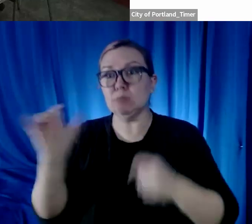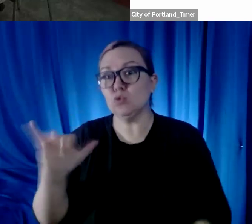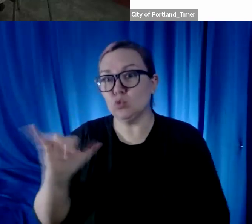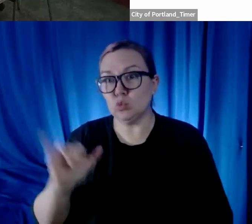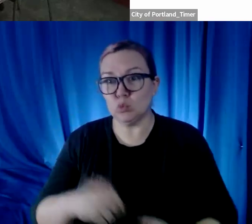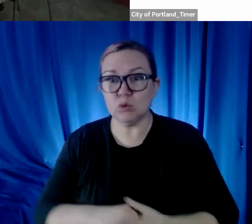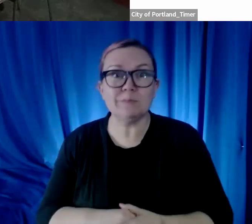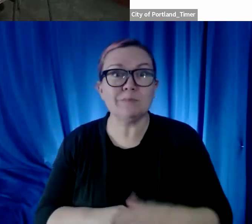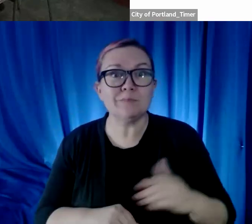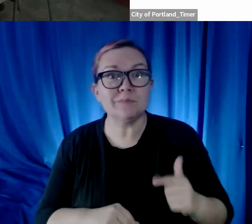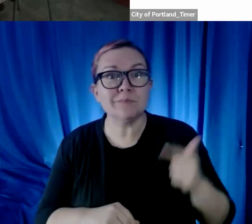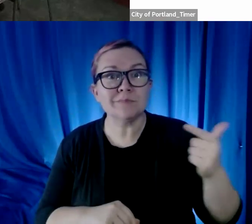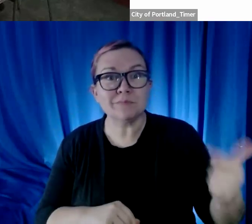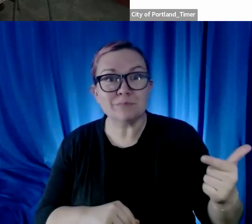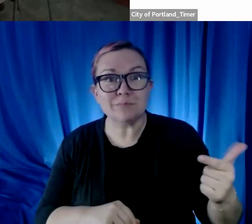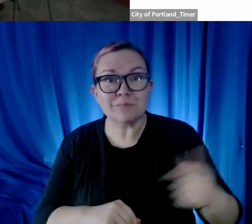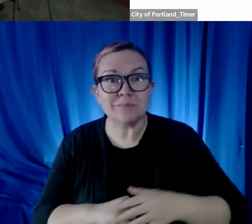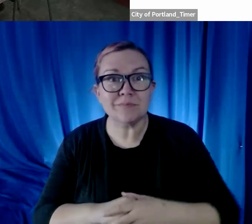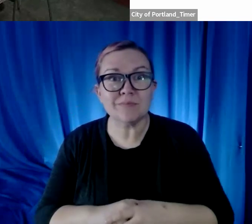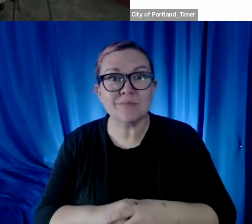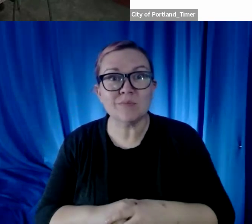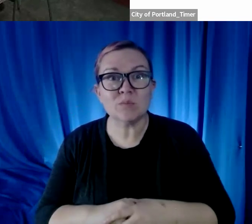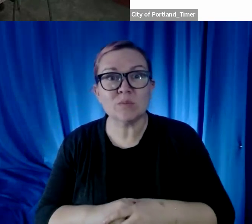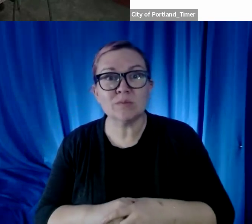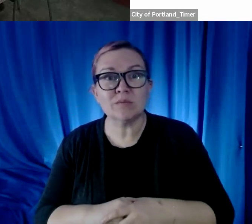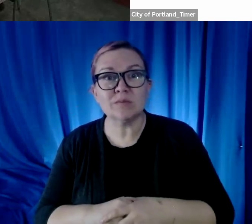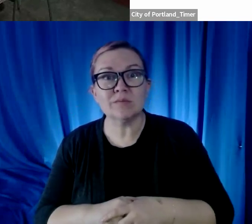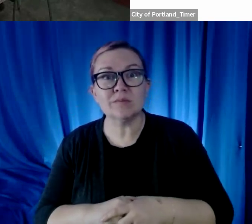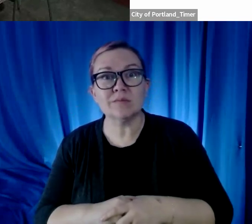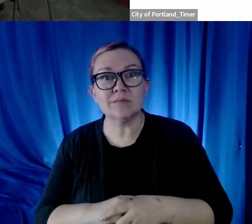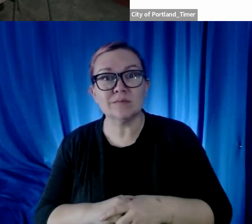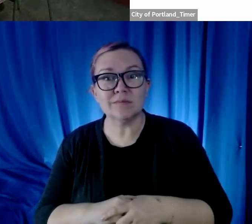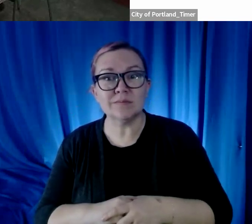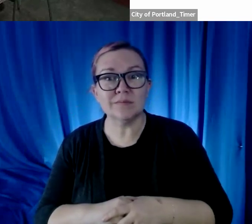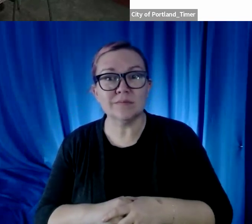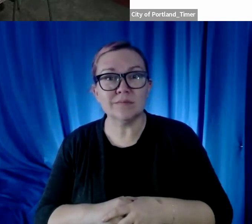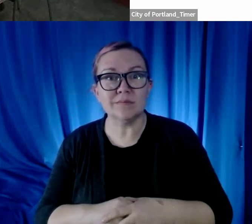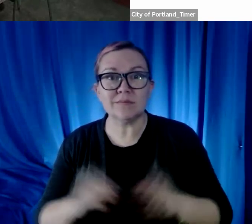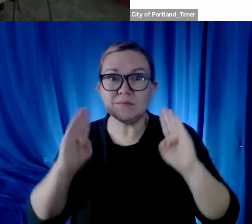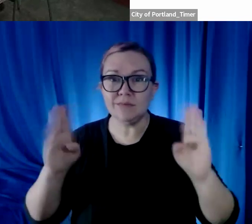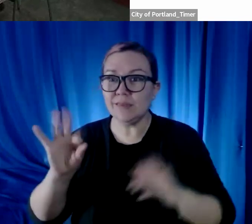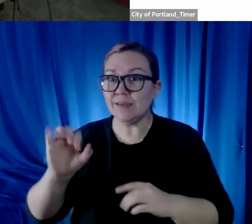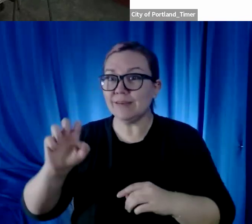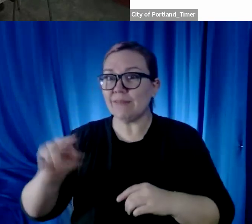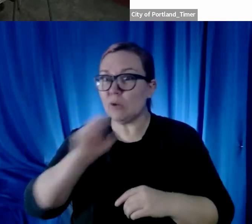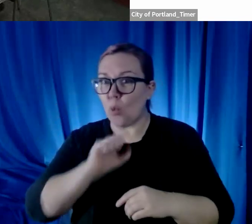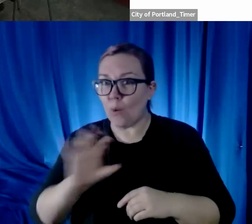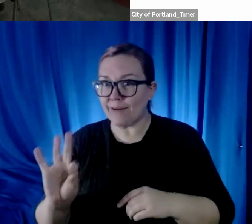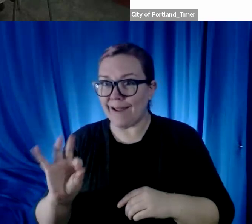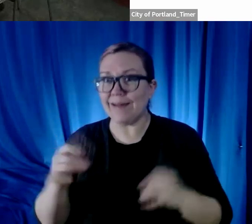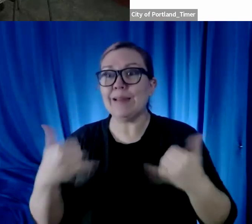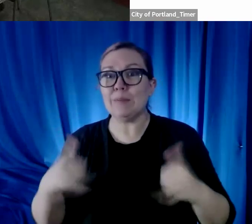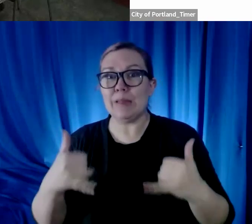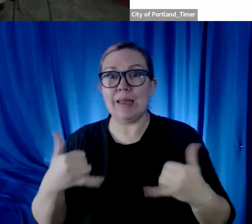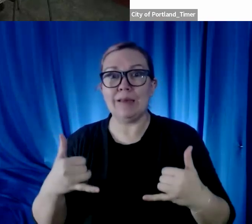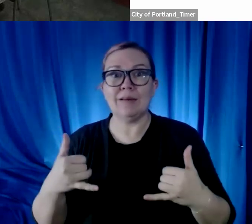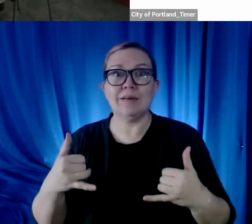A couple things. A couple. Hi, my name is Finn. I'm nine years old and I play for the Maple Bears Golden Ball basketball team.